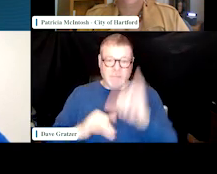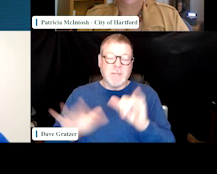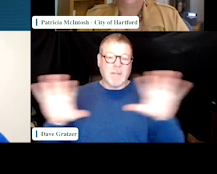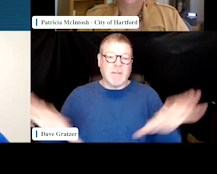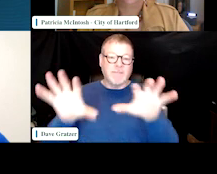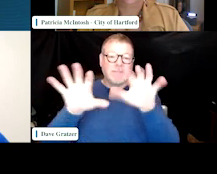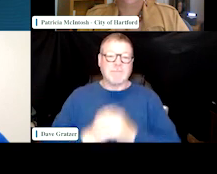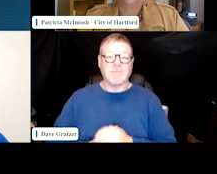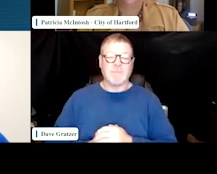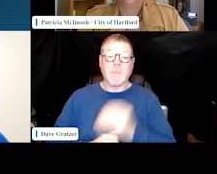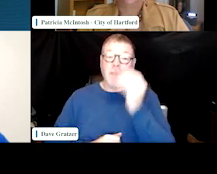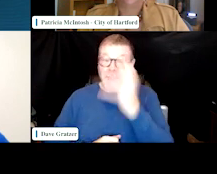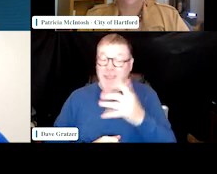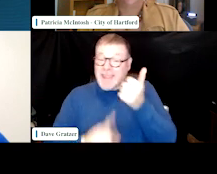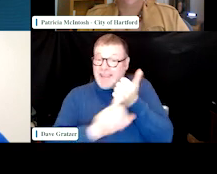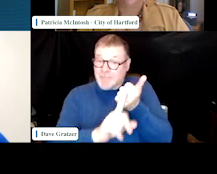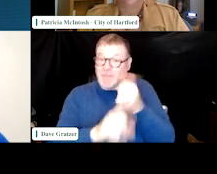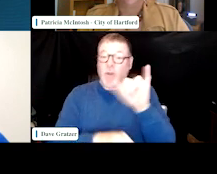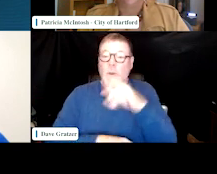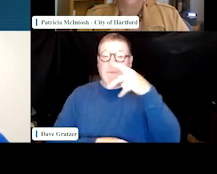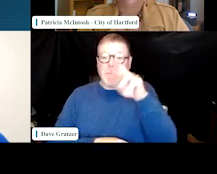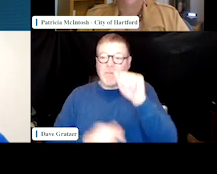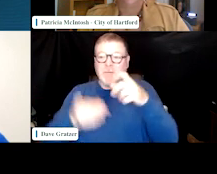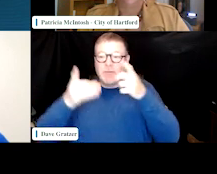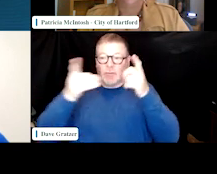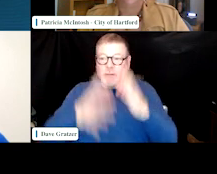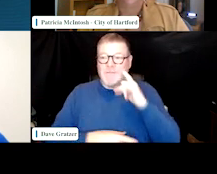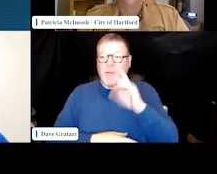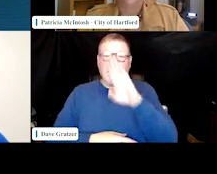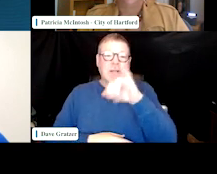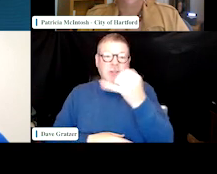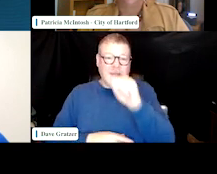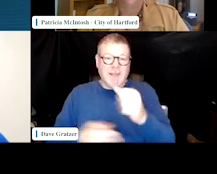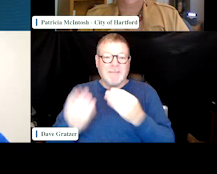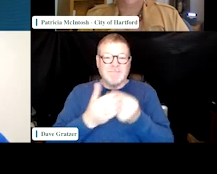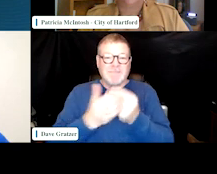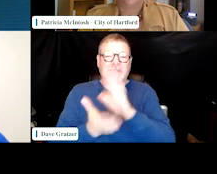Mr. Noether also serves as PRA's director for the BJA-funded Academic Training